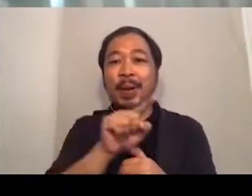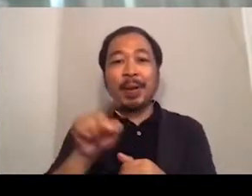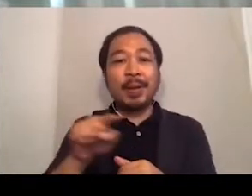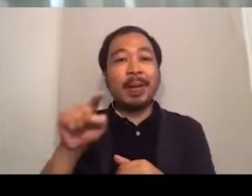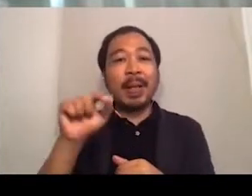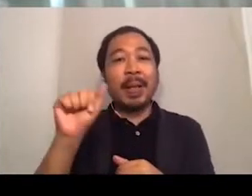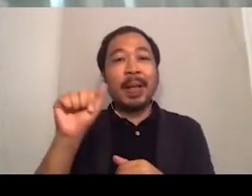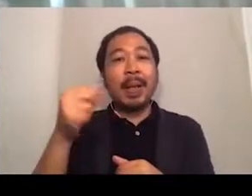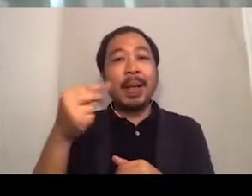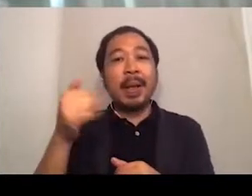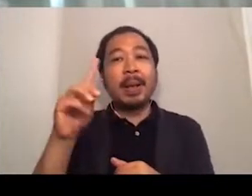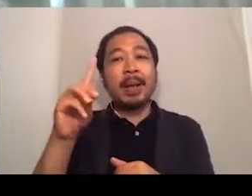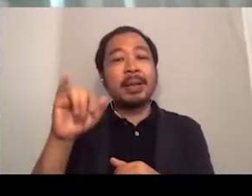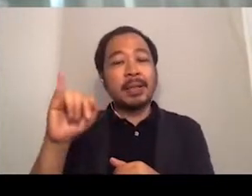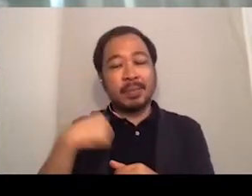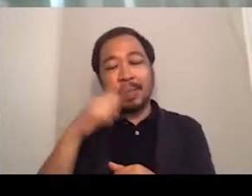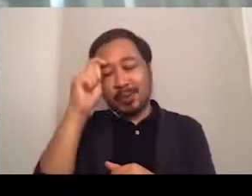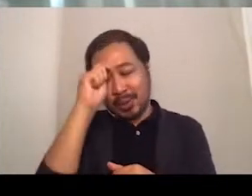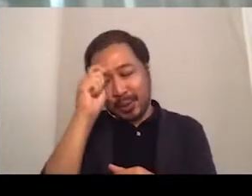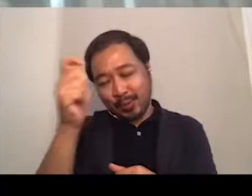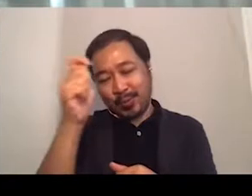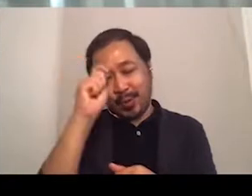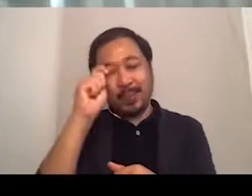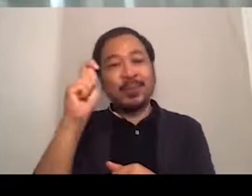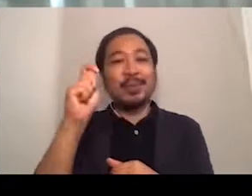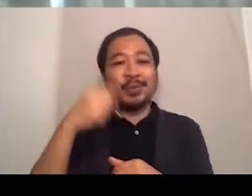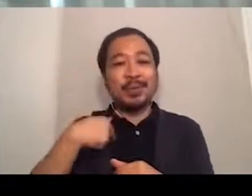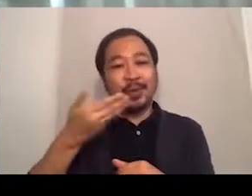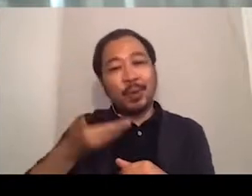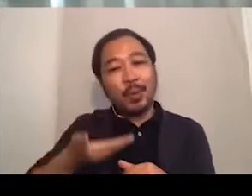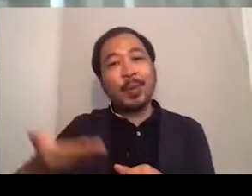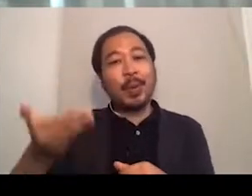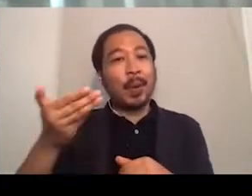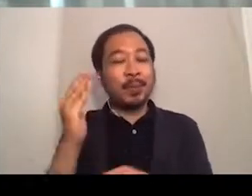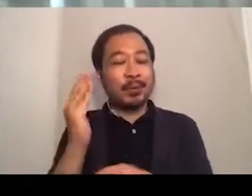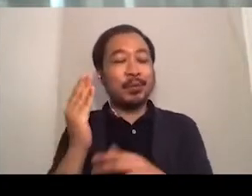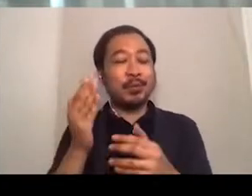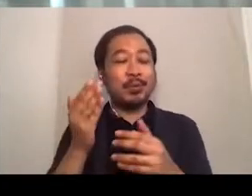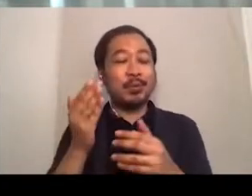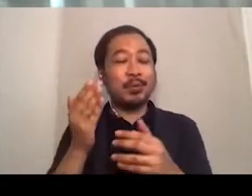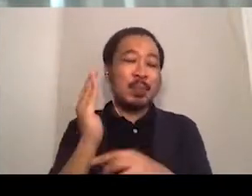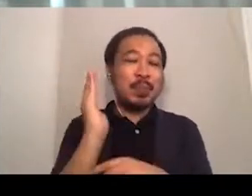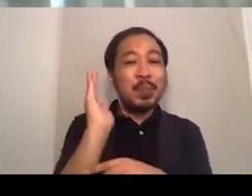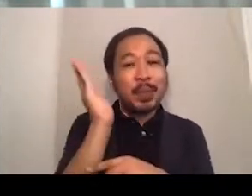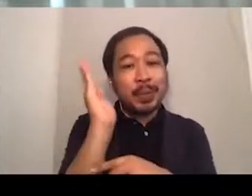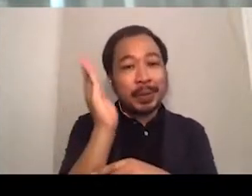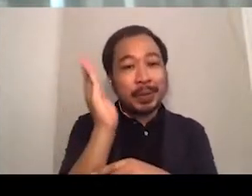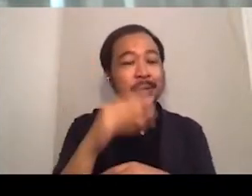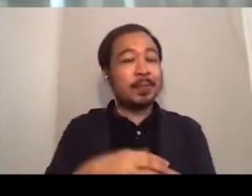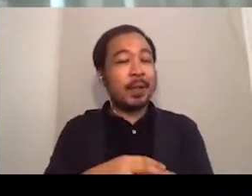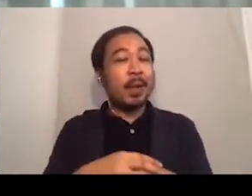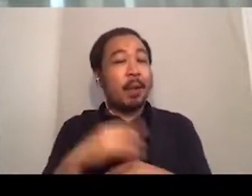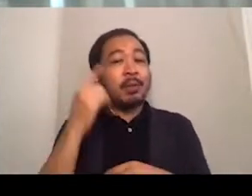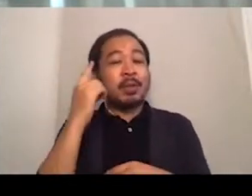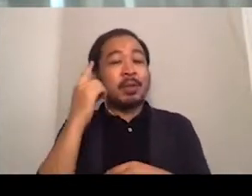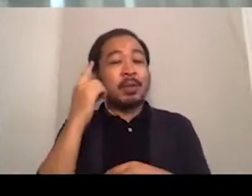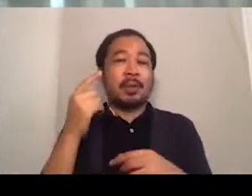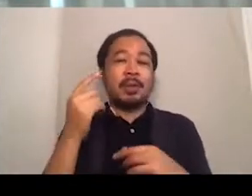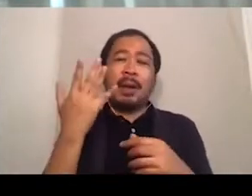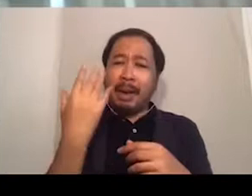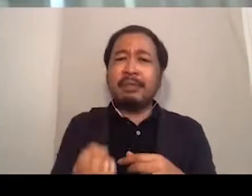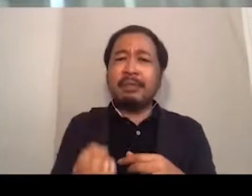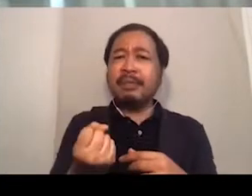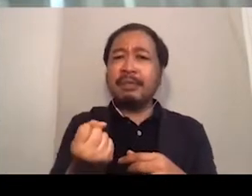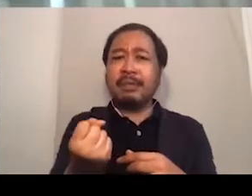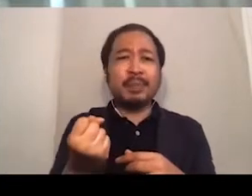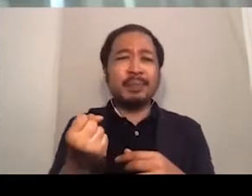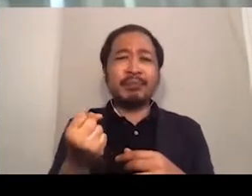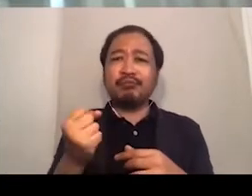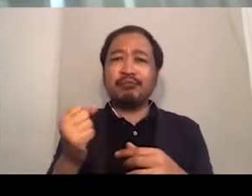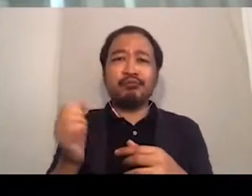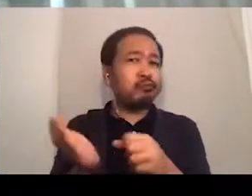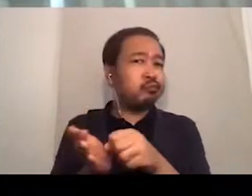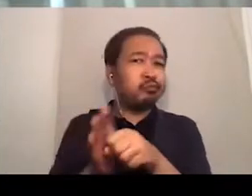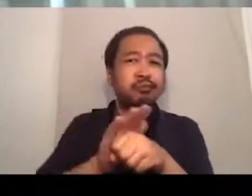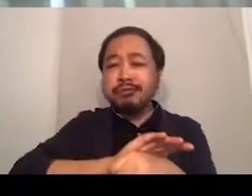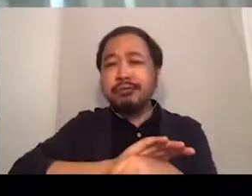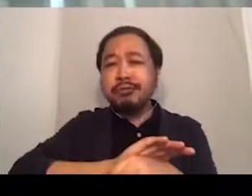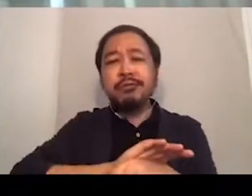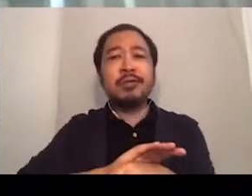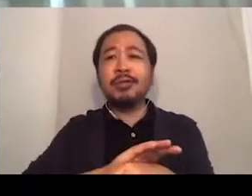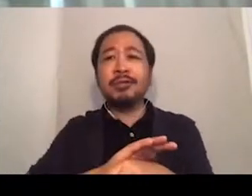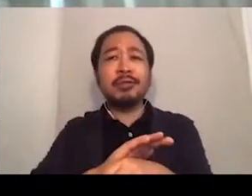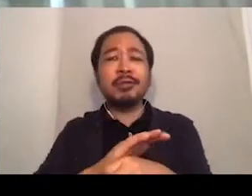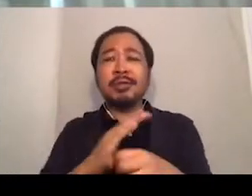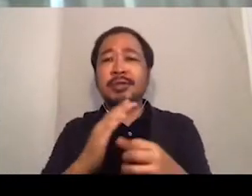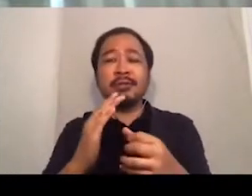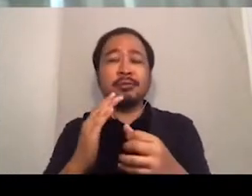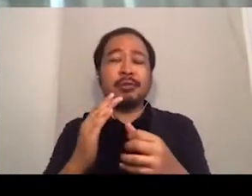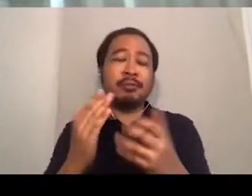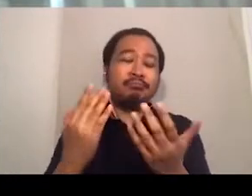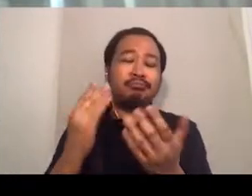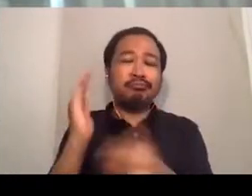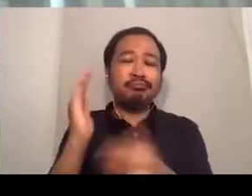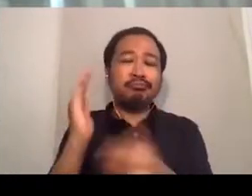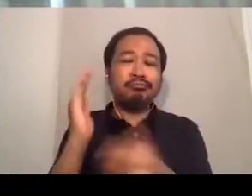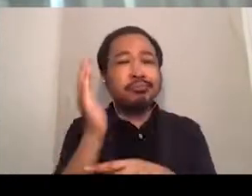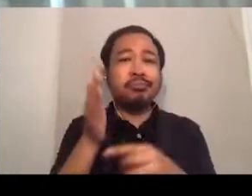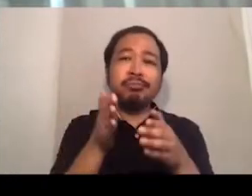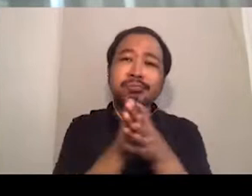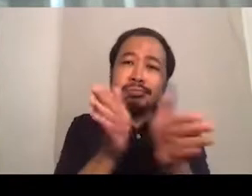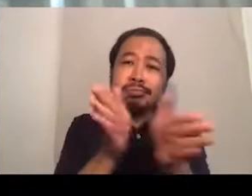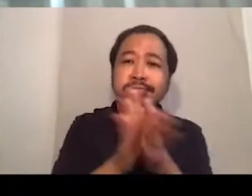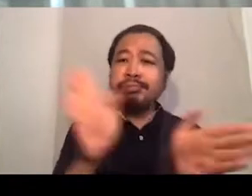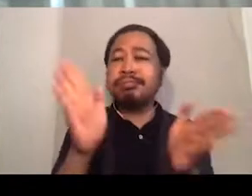and all of them are very fruitful, I would not try to reinvent what people have said, but I will just probably more or less